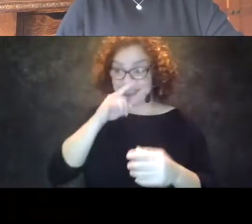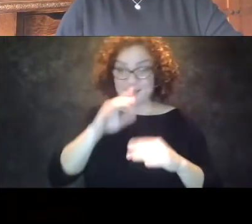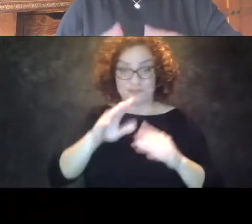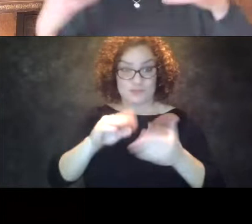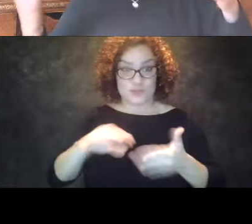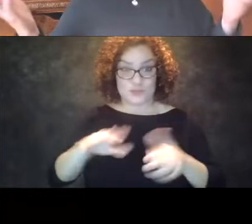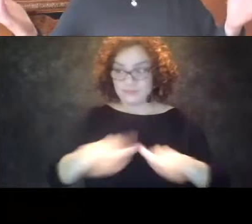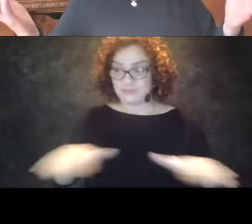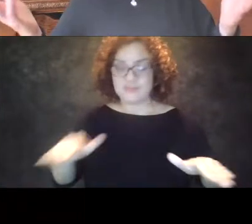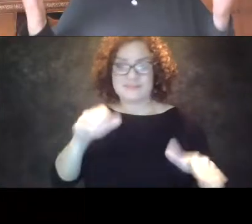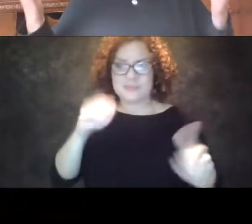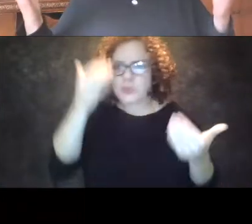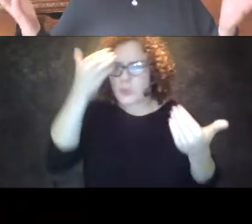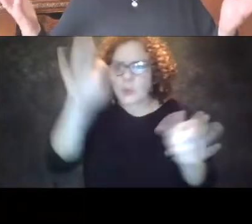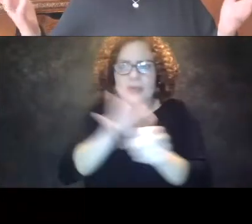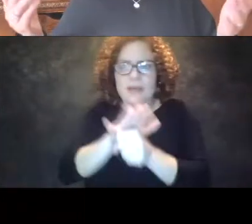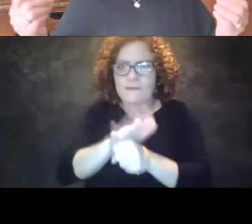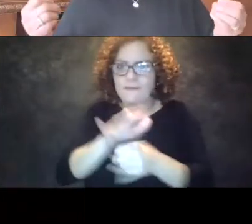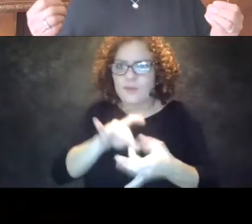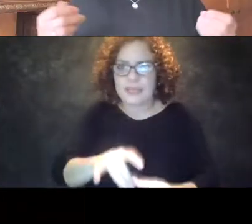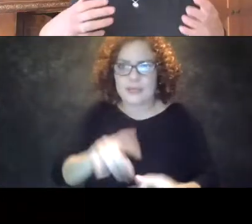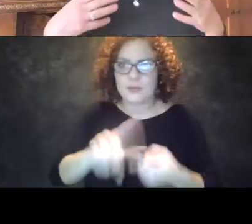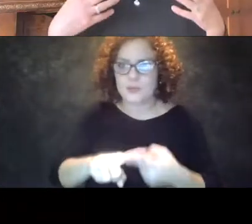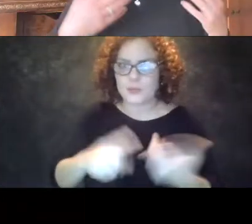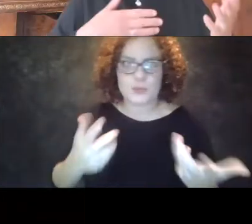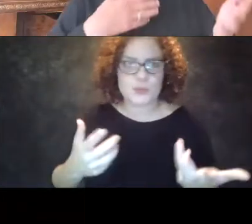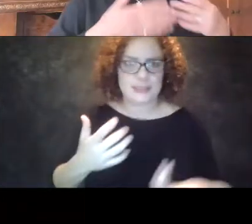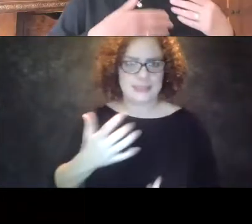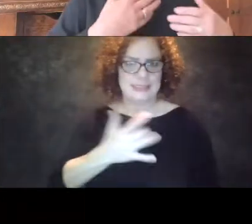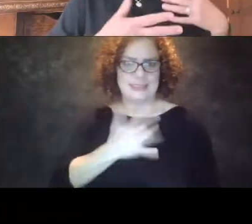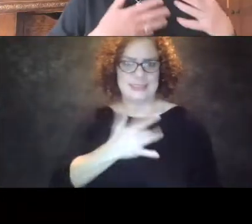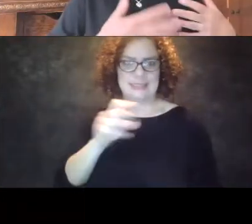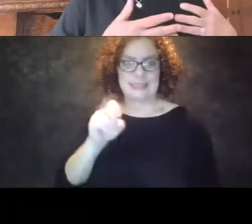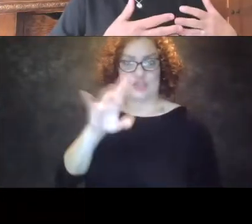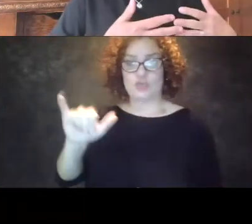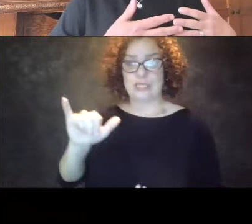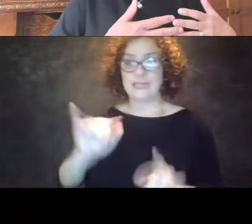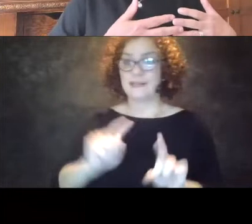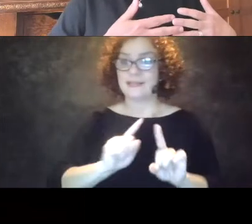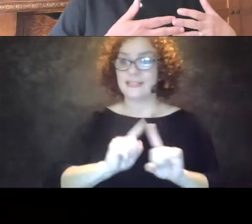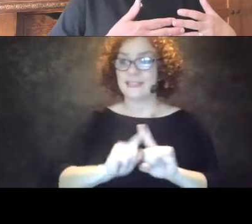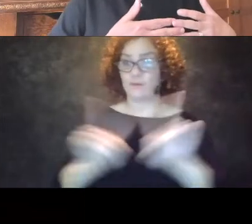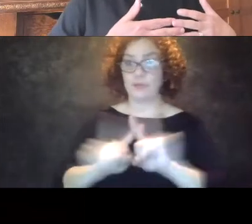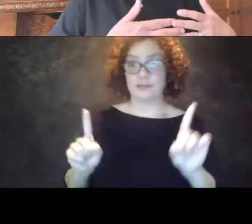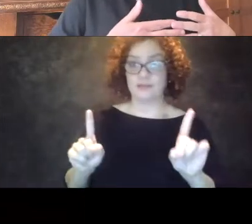I mean, many adults don't either, but the fact that peers don't understand that not